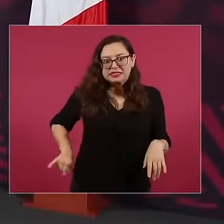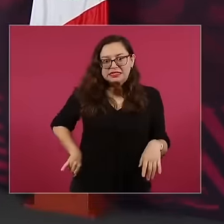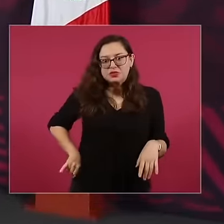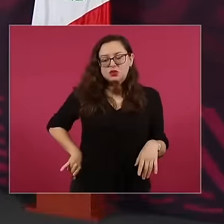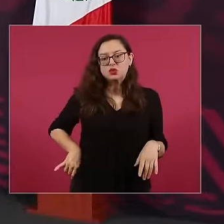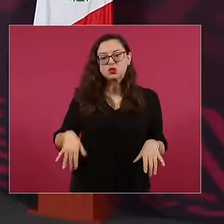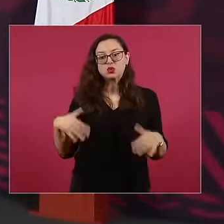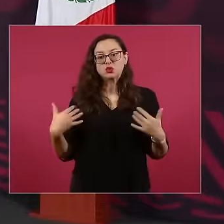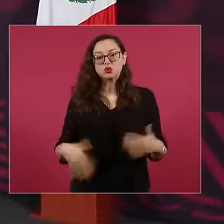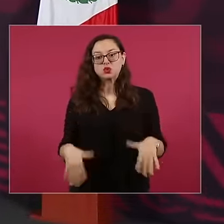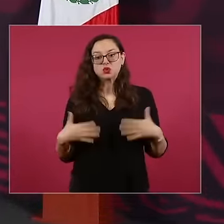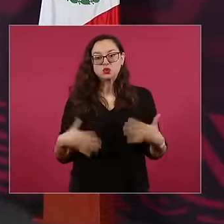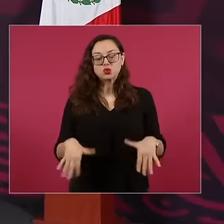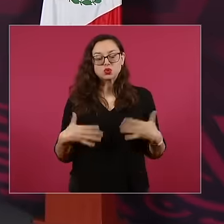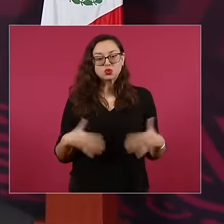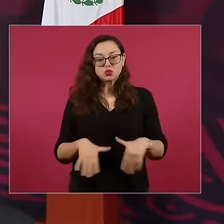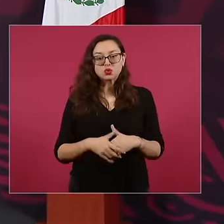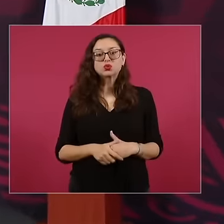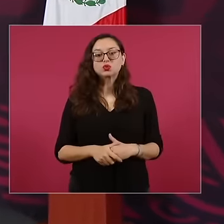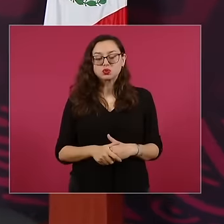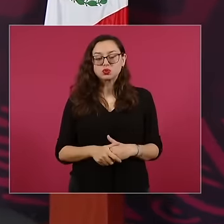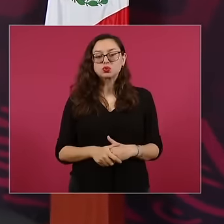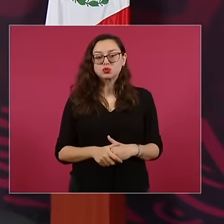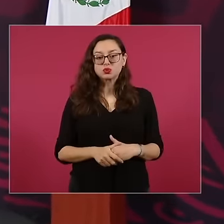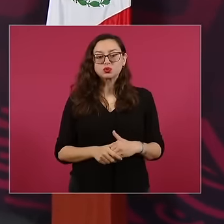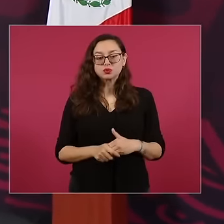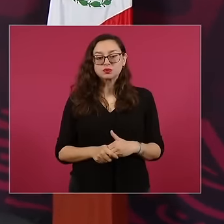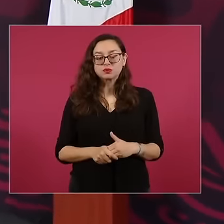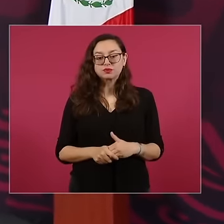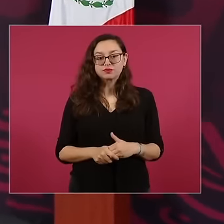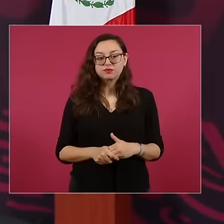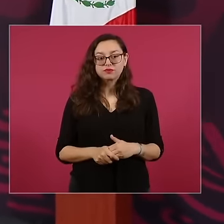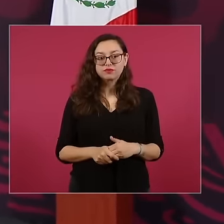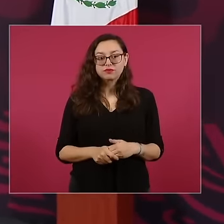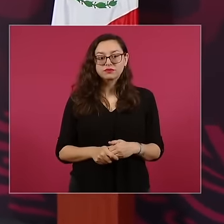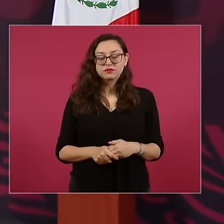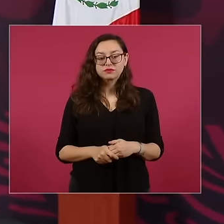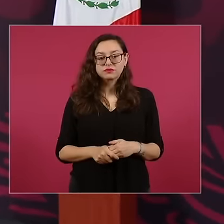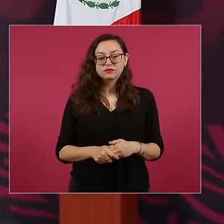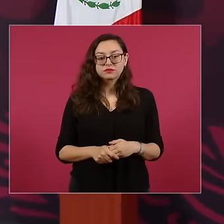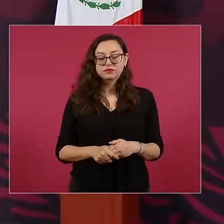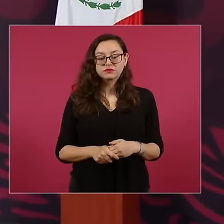it comes from the